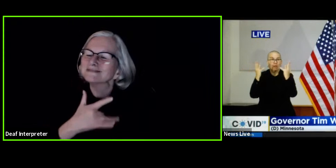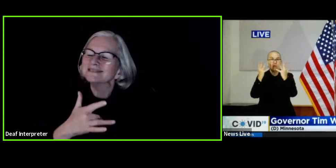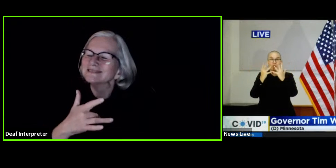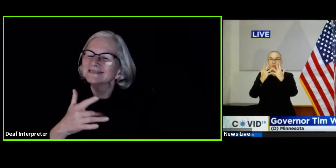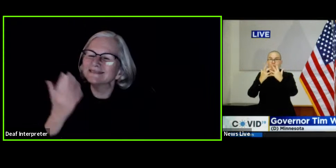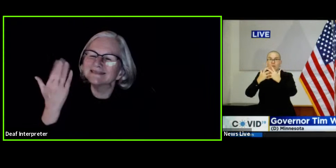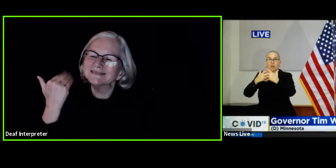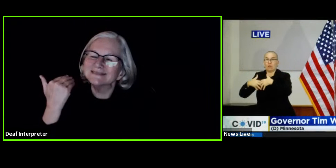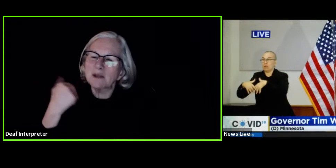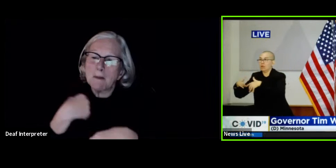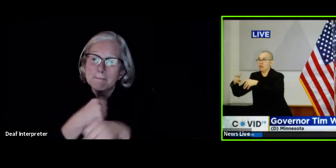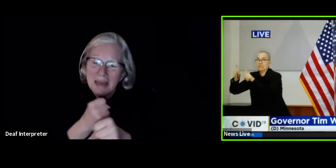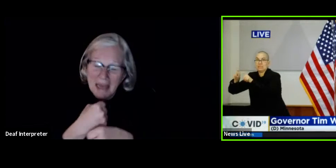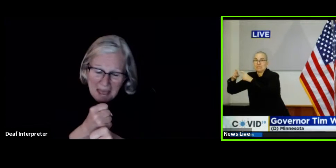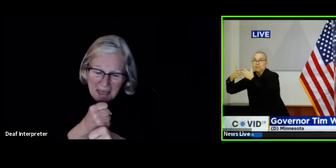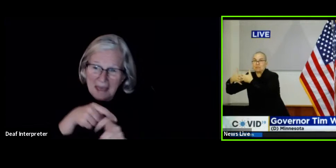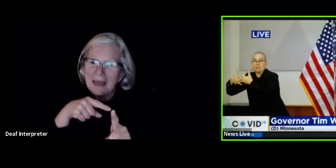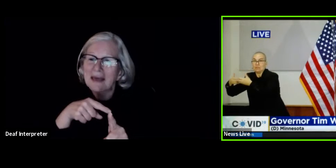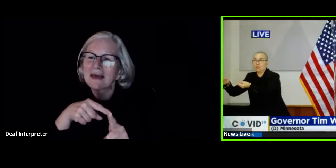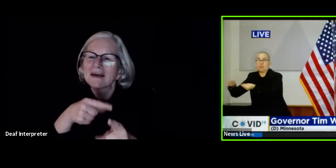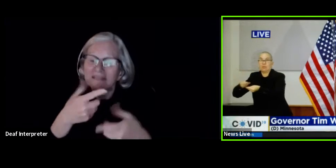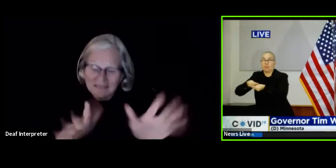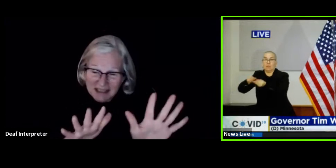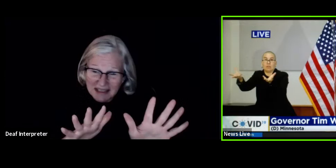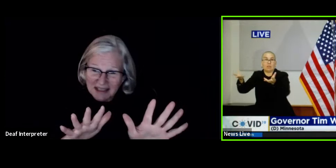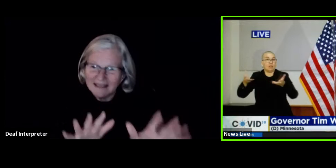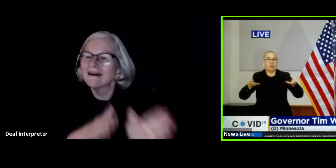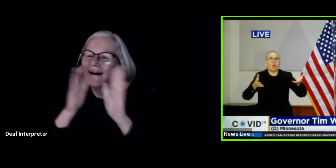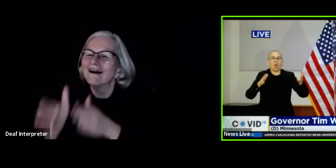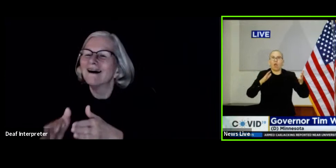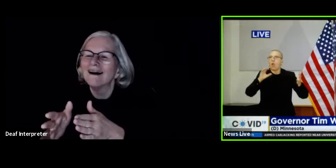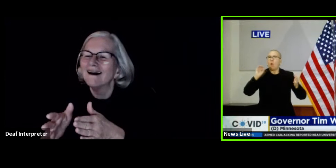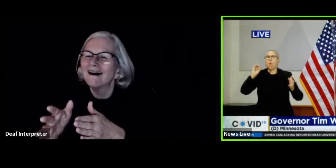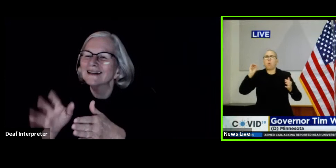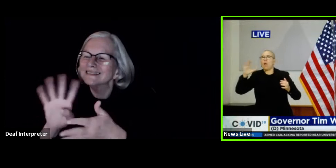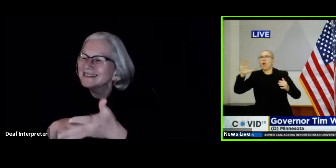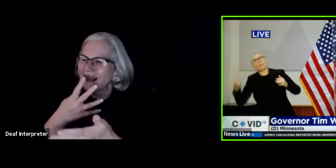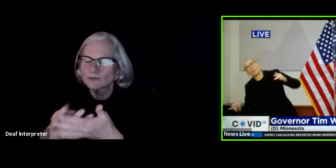THEN THEY WOULD START FIGURING OUT THE MANUFACTURING PROCESS. NO CORNERS WILL BE CUT. SAFETY WILL BE A TOP PRIORITY.